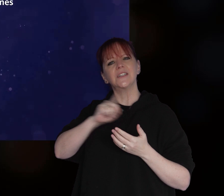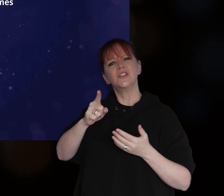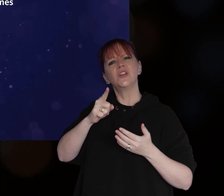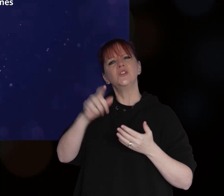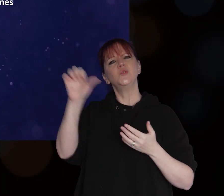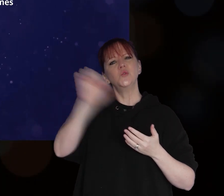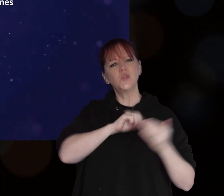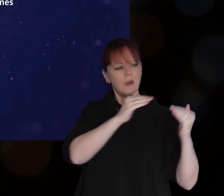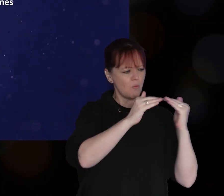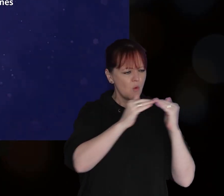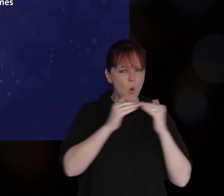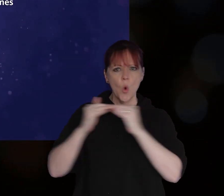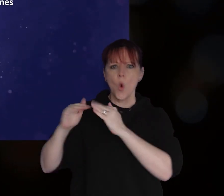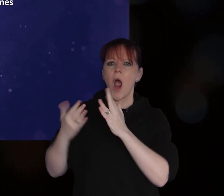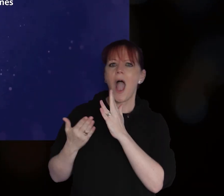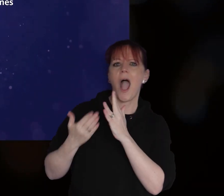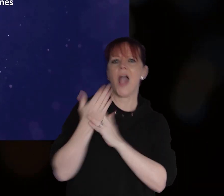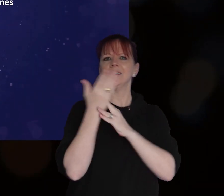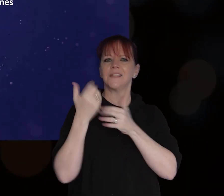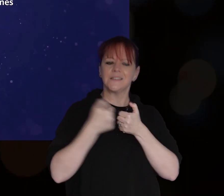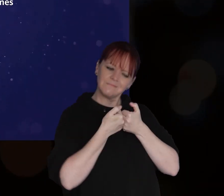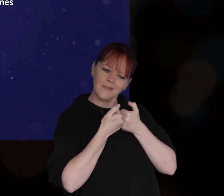UPBEAT MUSIC